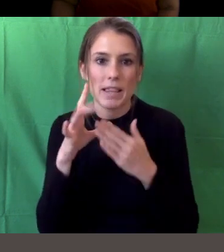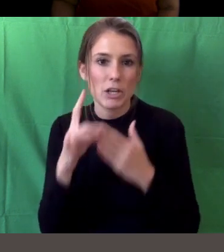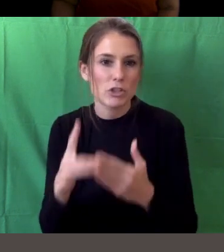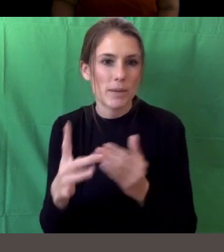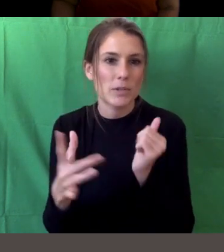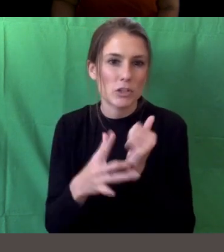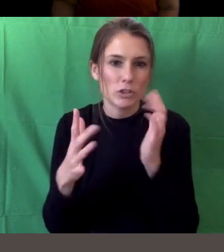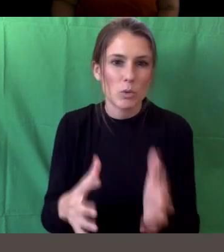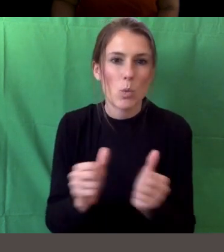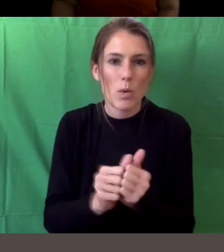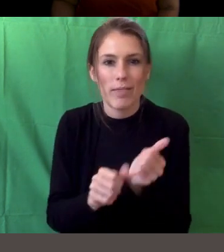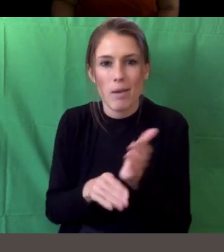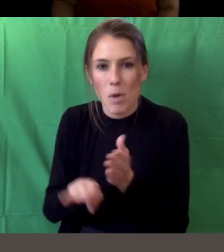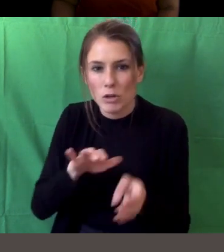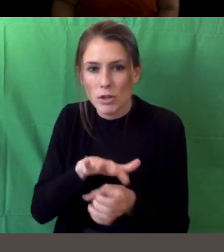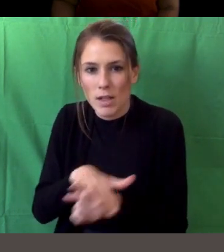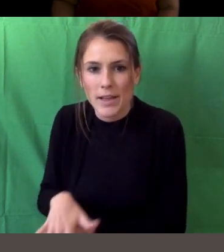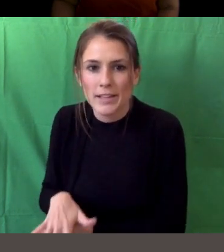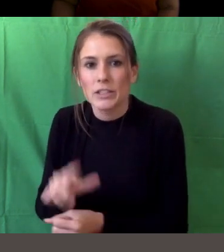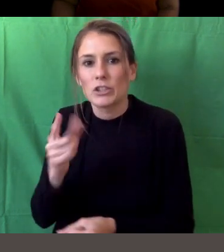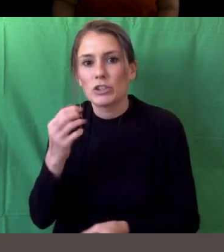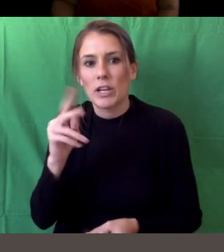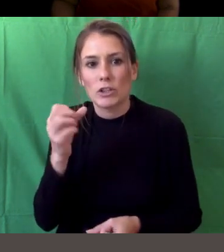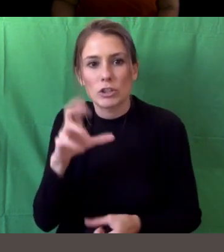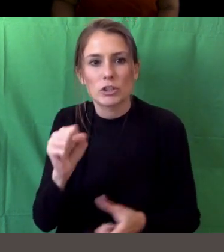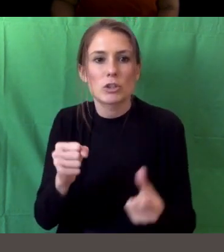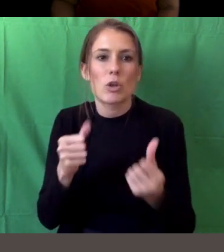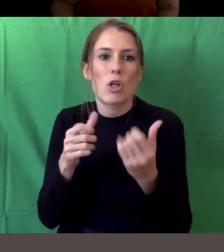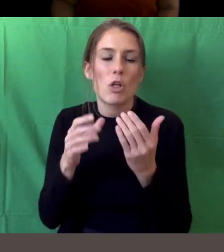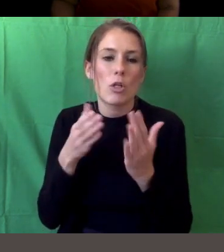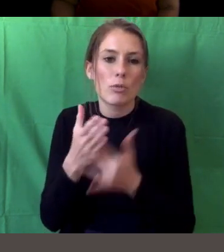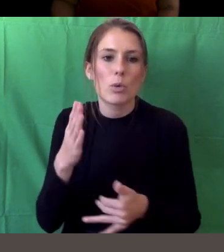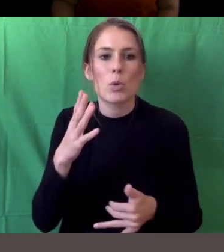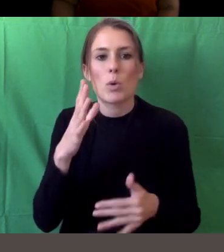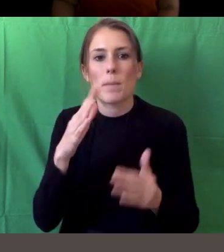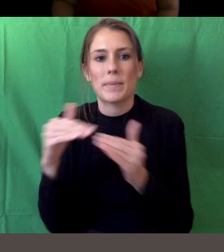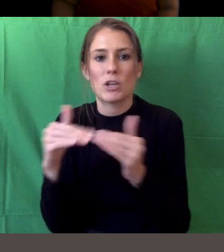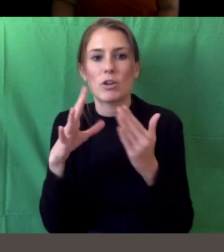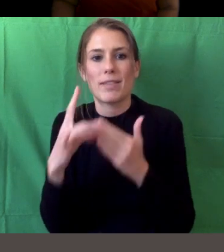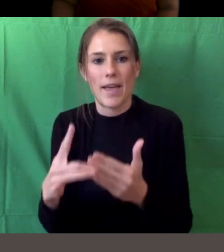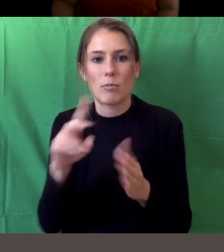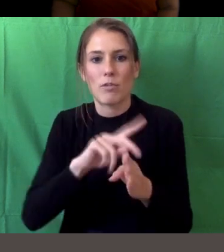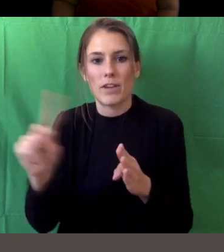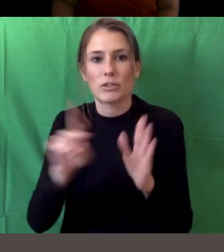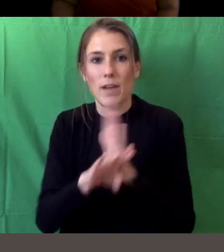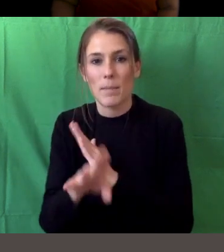with marginalized genders through peer-led professional development. They had six chapters throughout the United States.